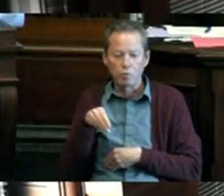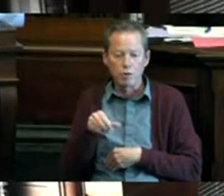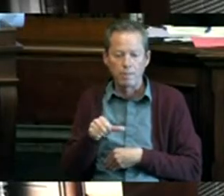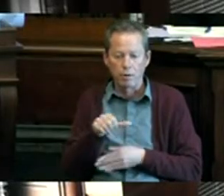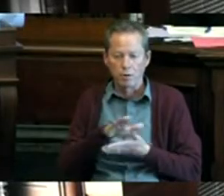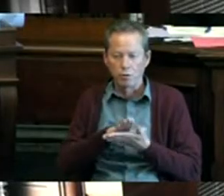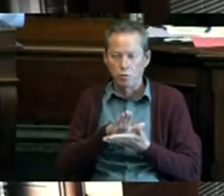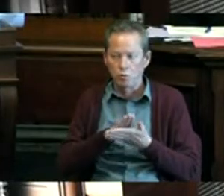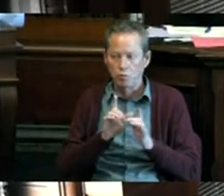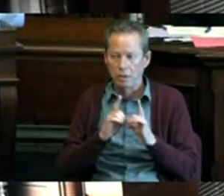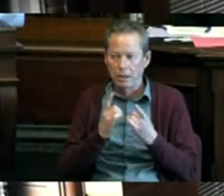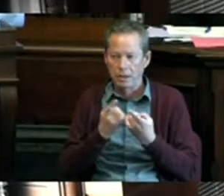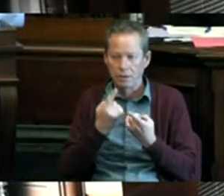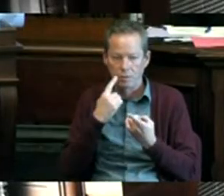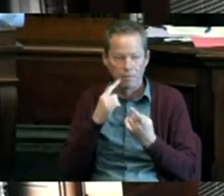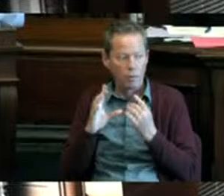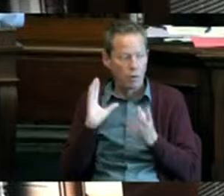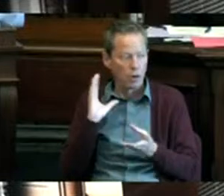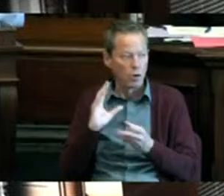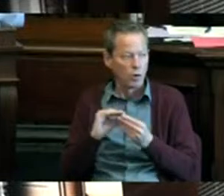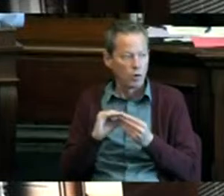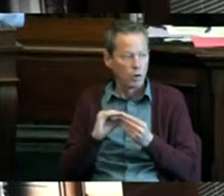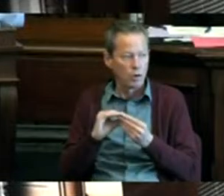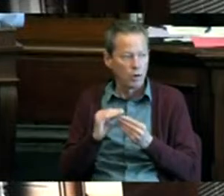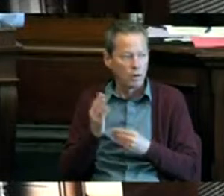in bonds. And what it will